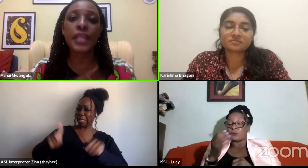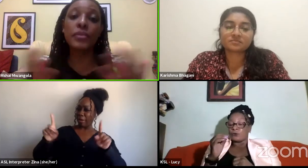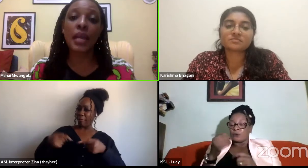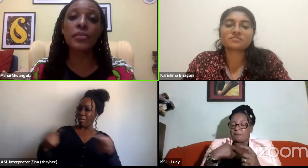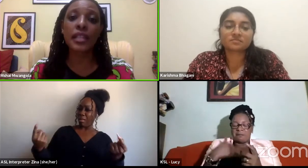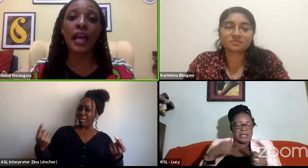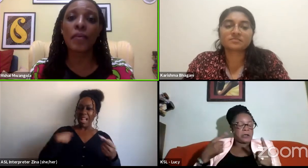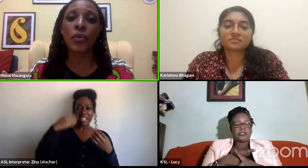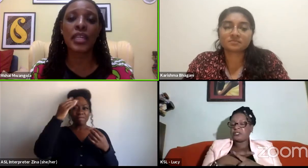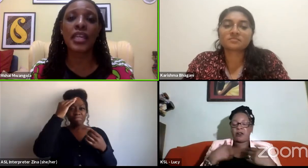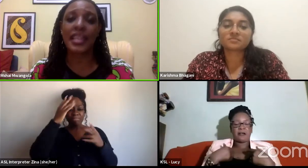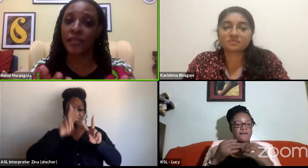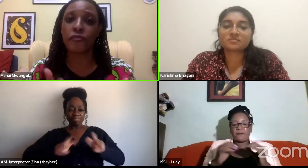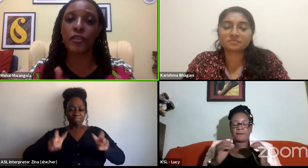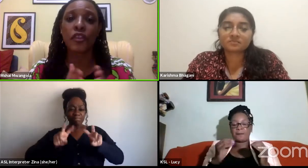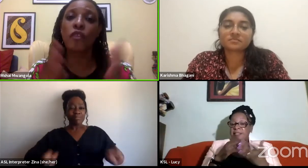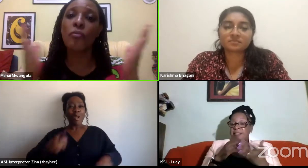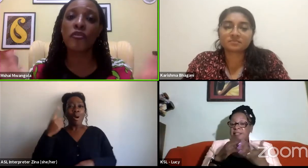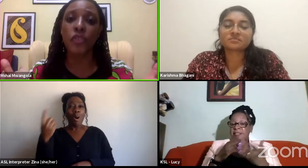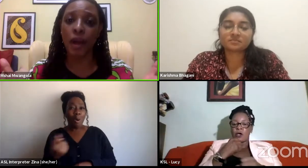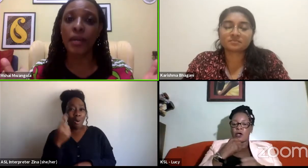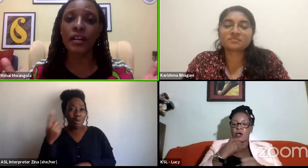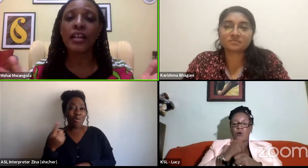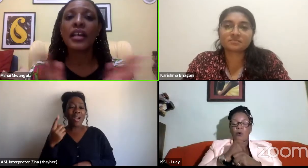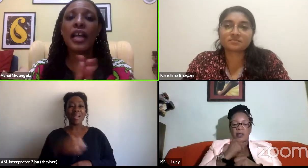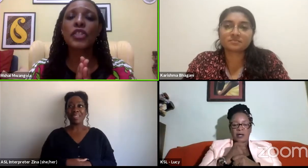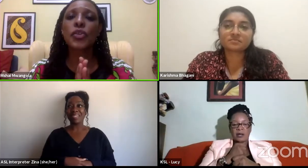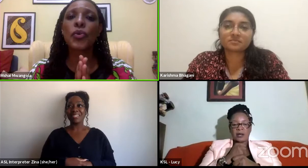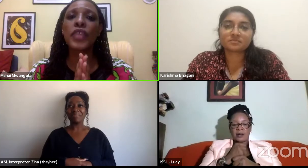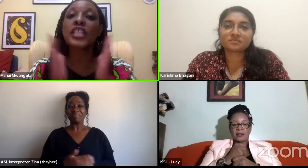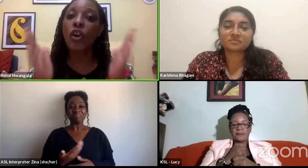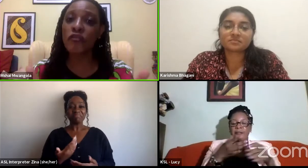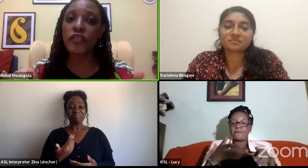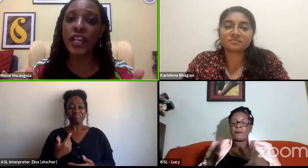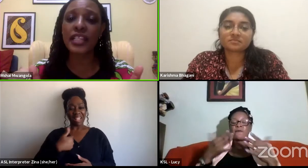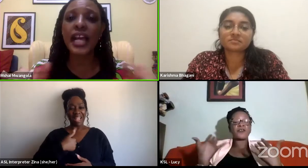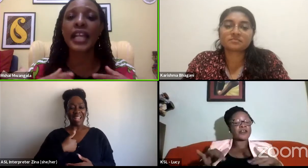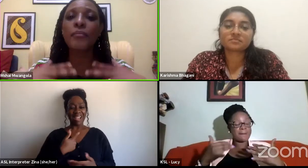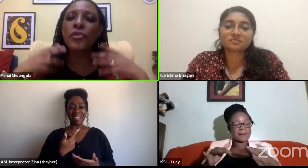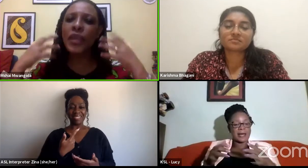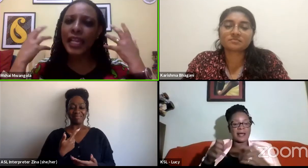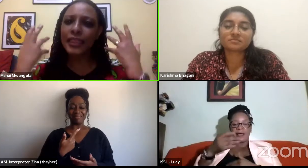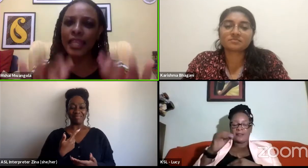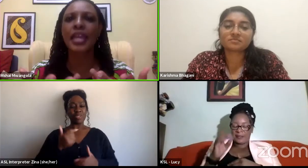Sometimes I am working in the form of drama and so there's conflict, and I'm really thinking